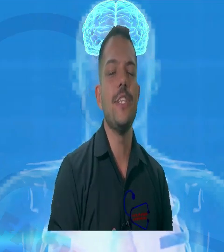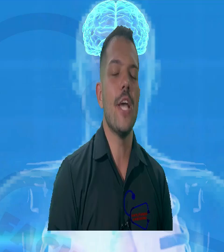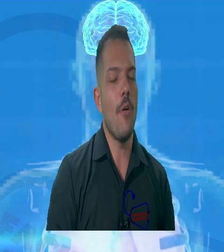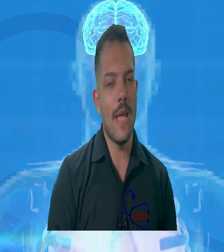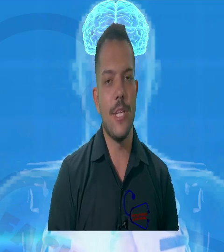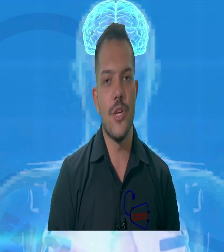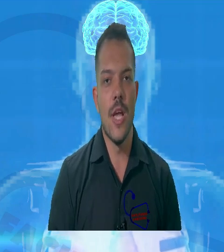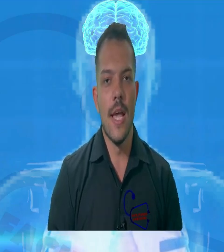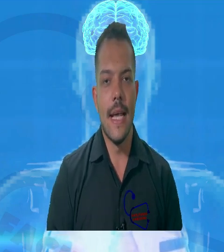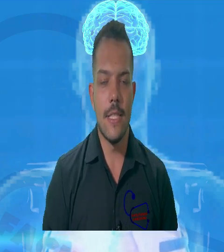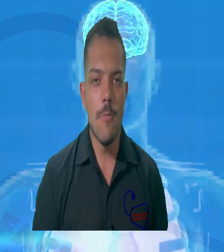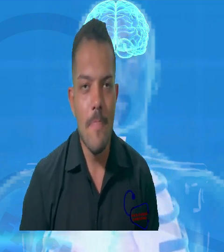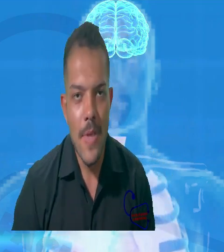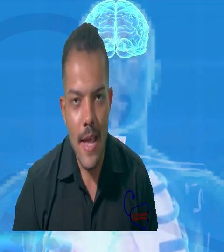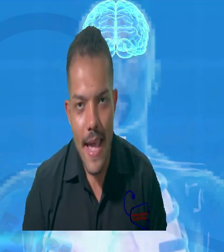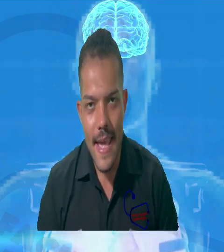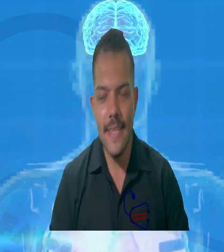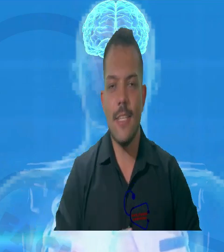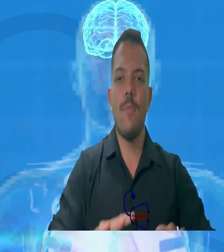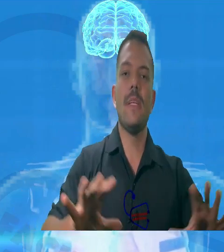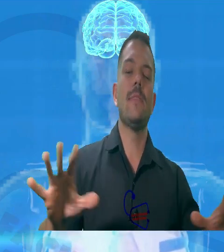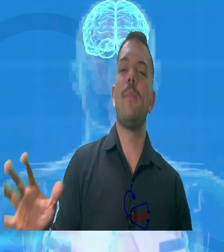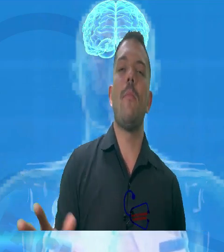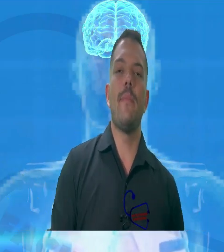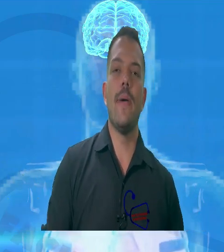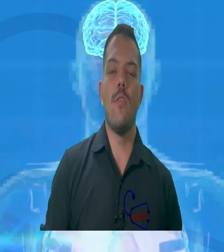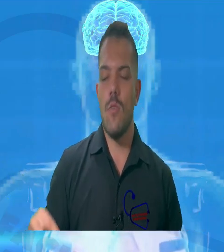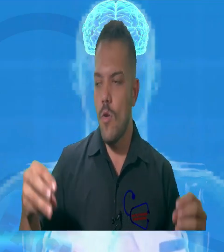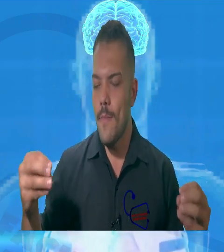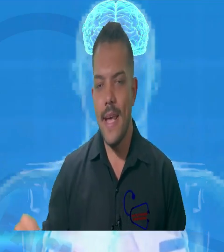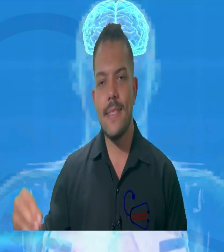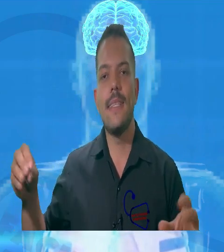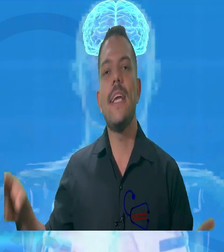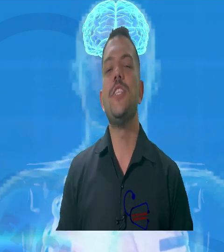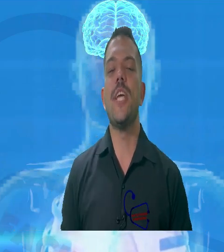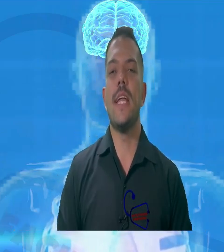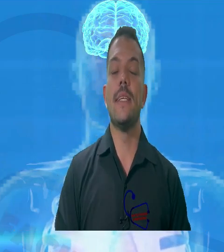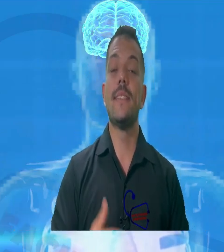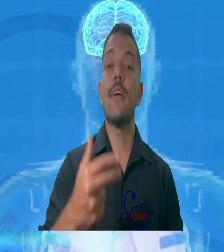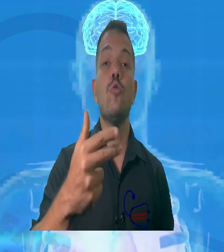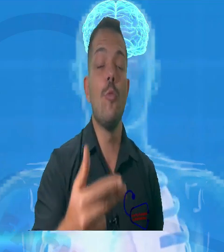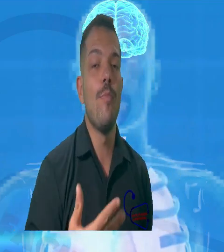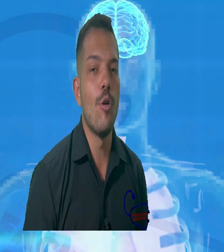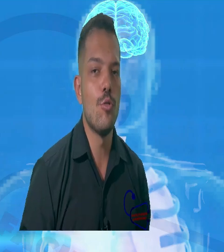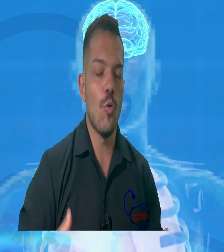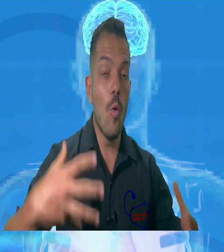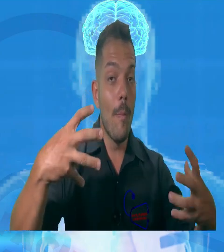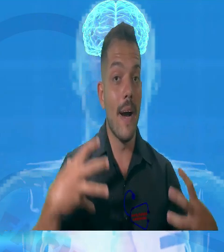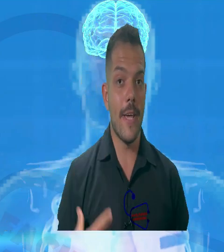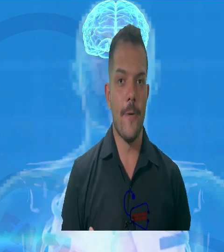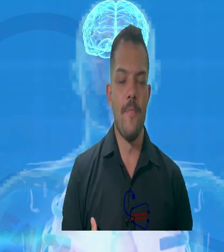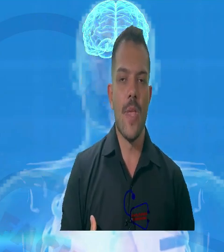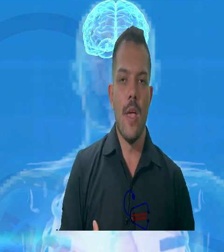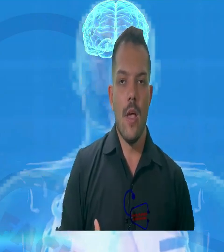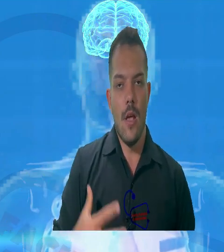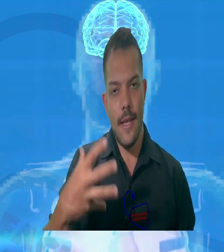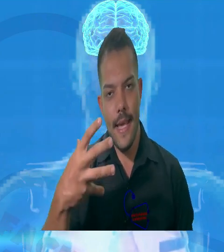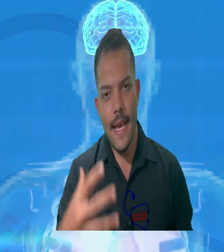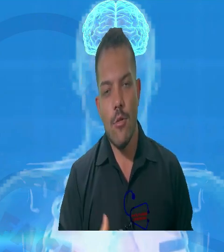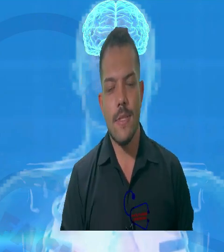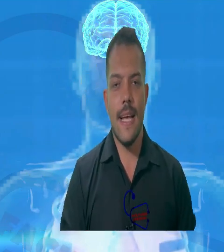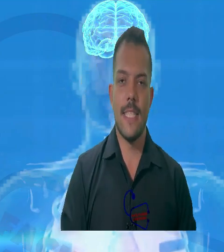So this is the main role, it starts with hygiene, second point, the bath, what happens